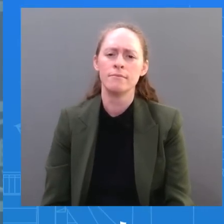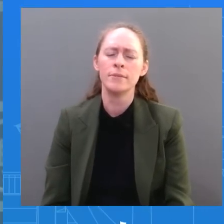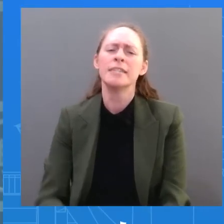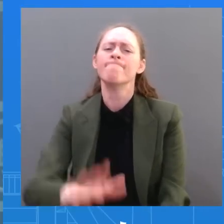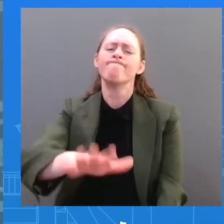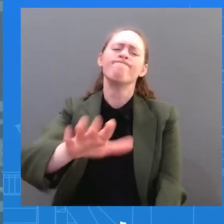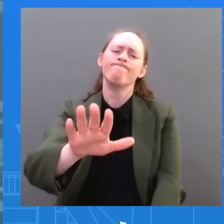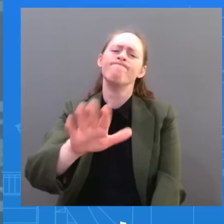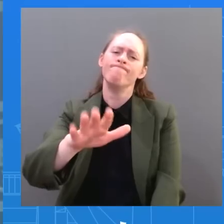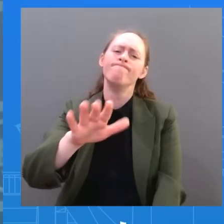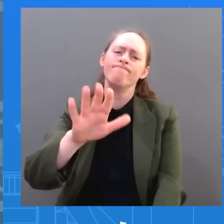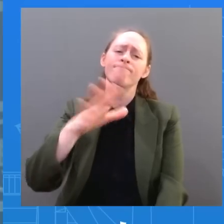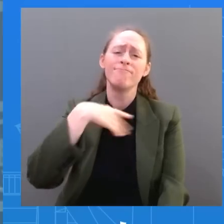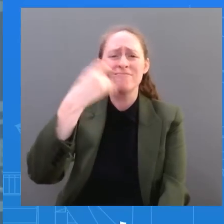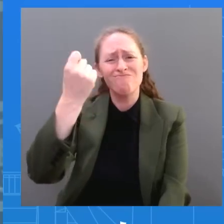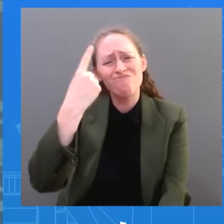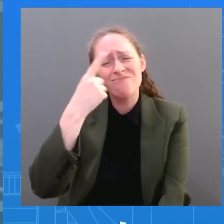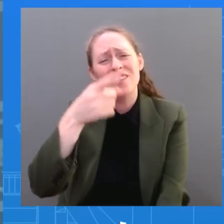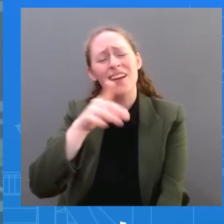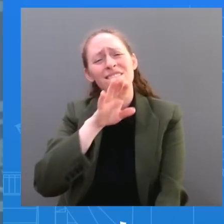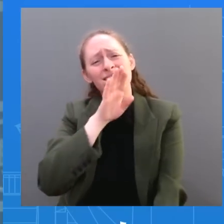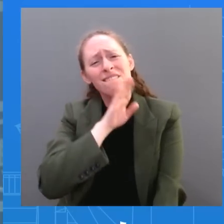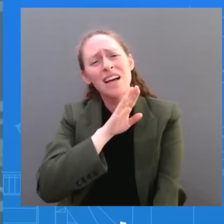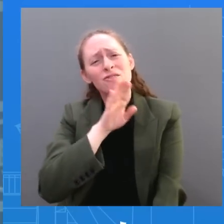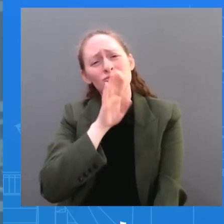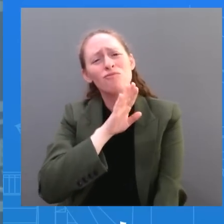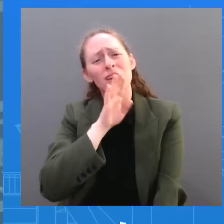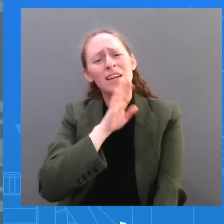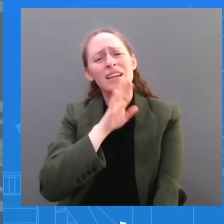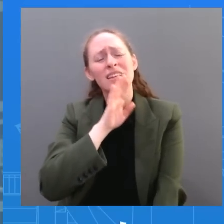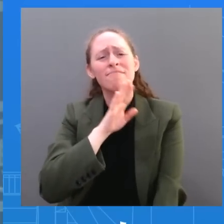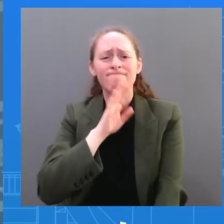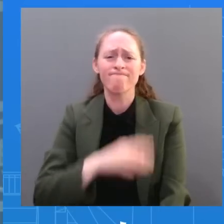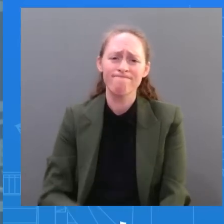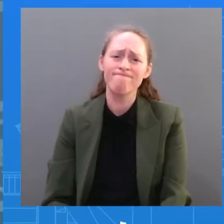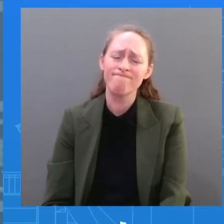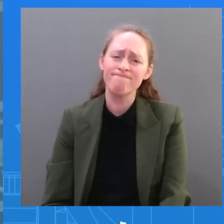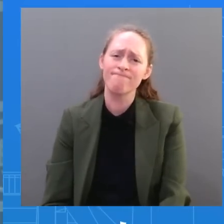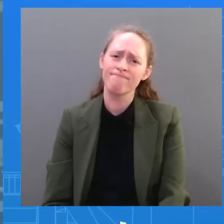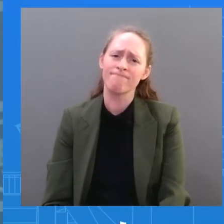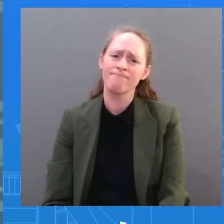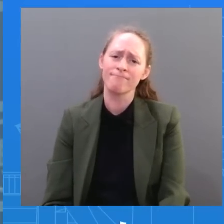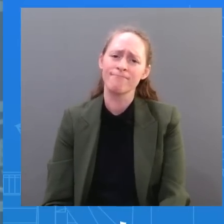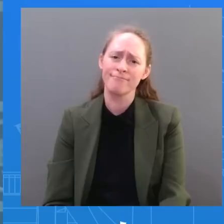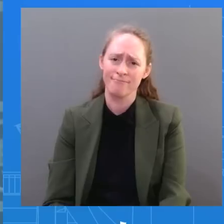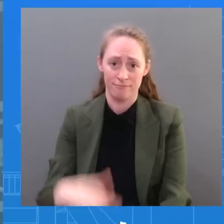What we saw the Court do almost two weeks ago should be frustrating, should be infuriating,